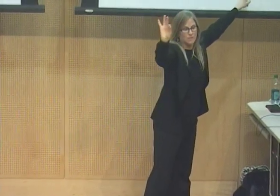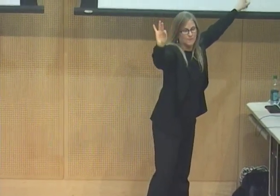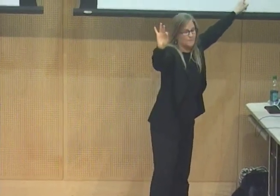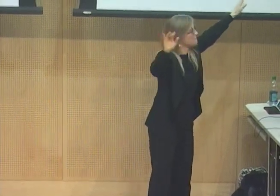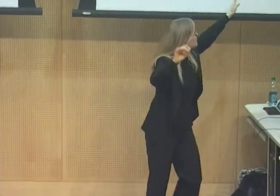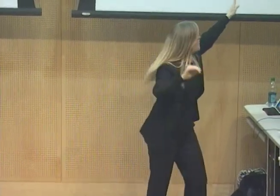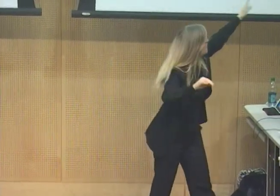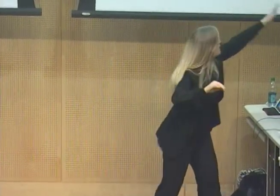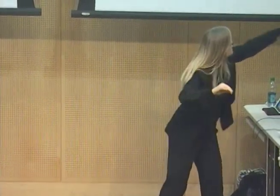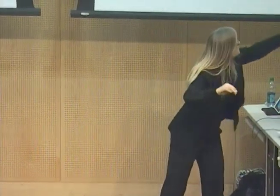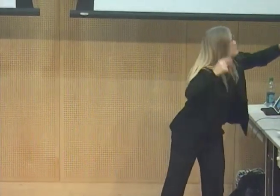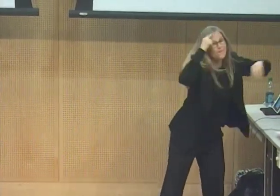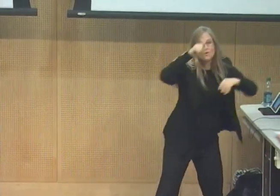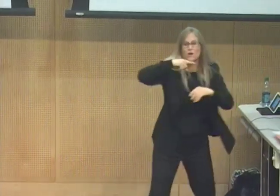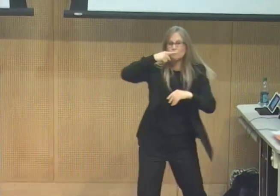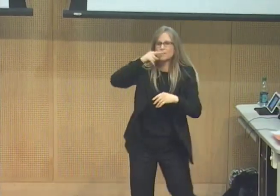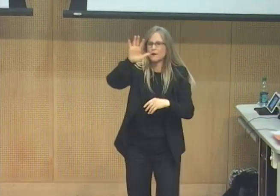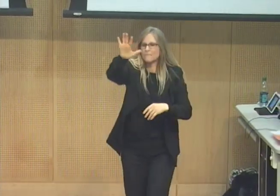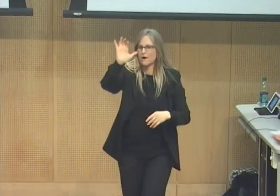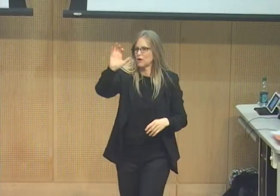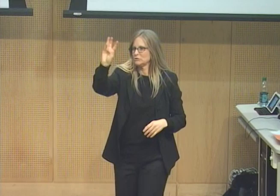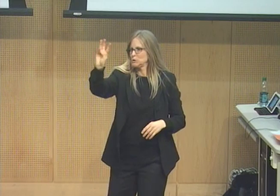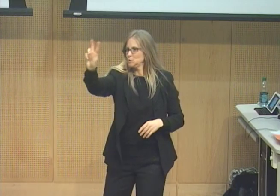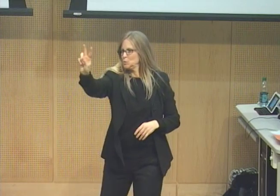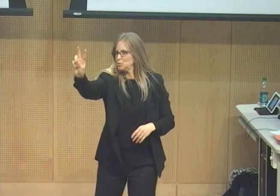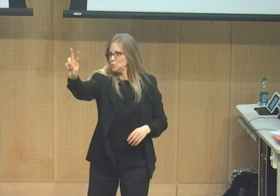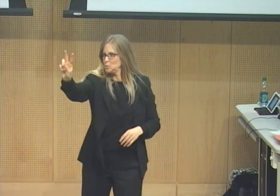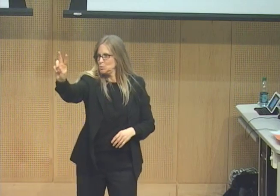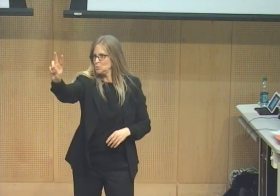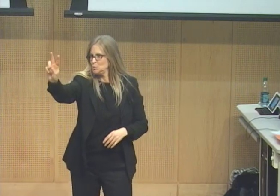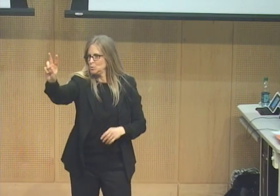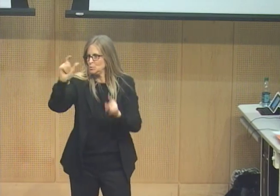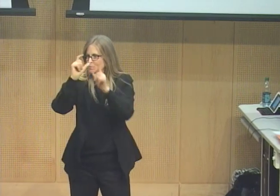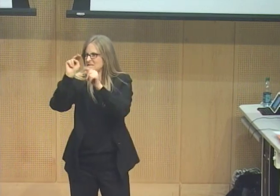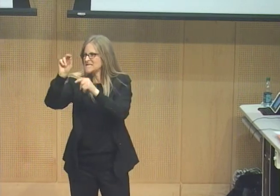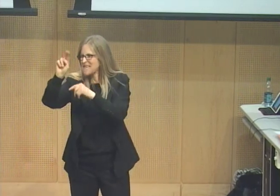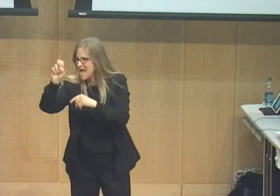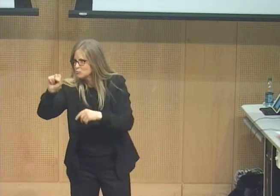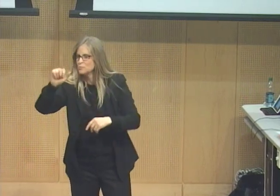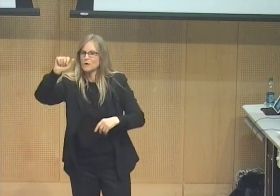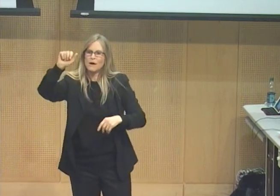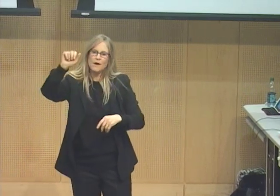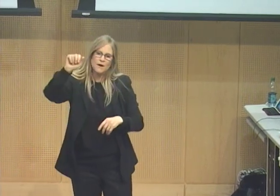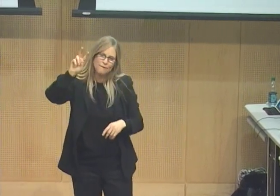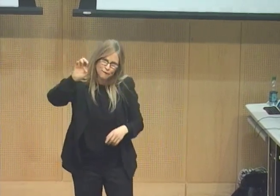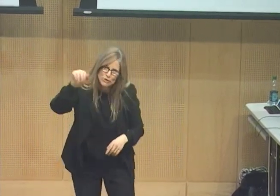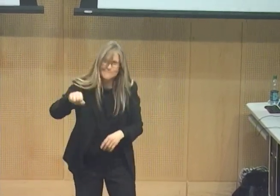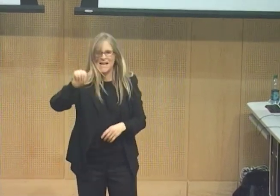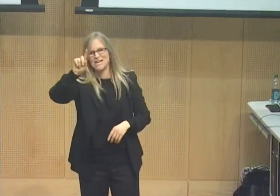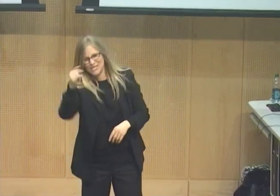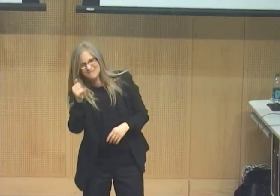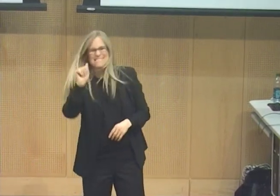799 for Deaf, 562 for hearing. And that's a total word count